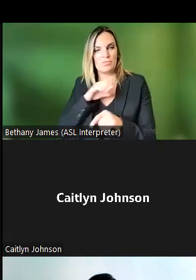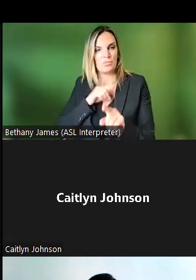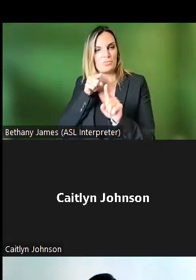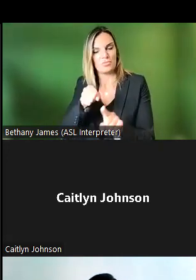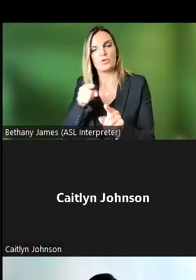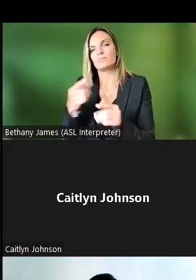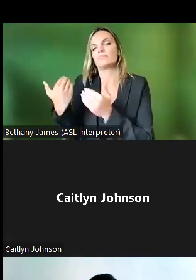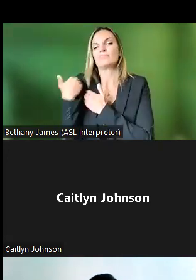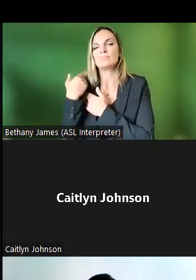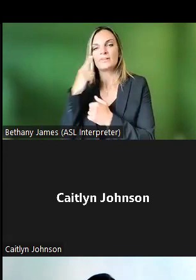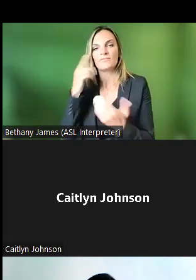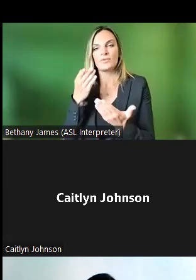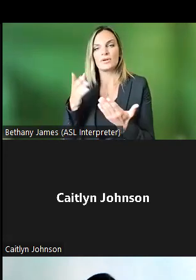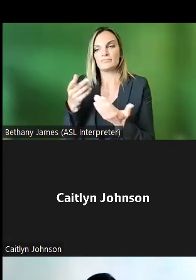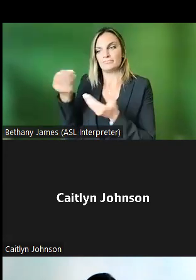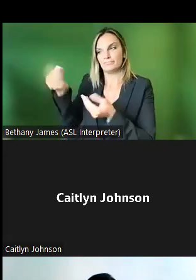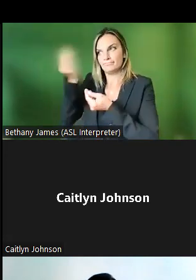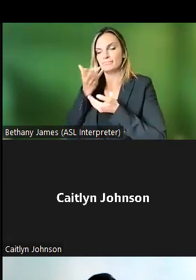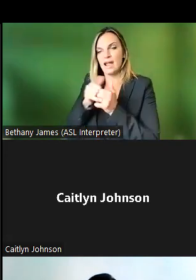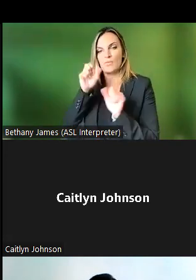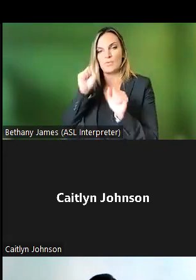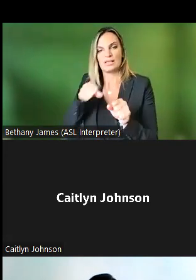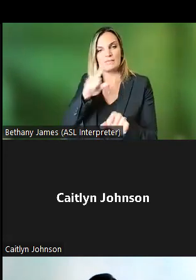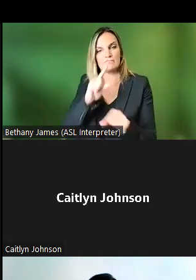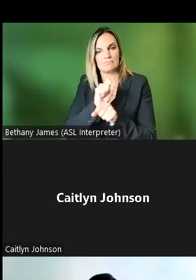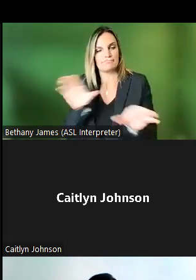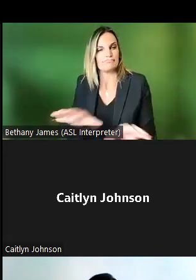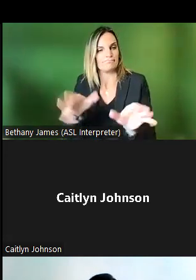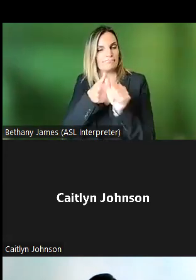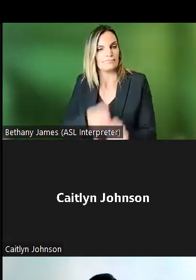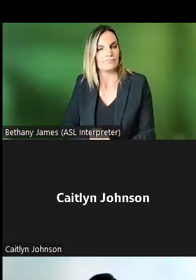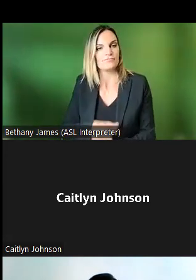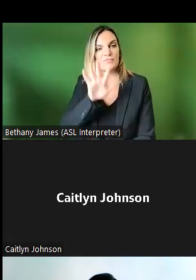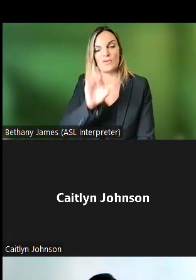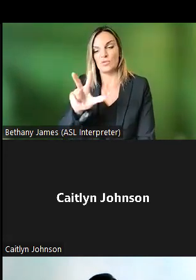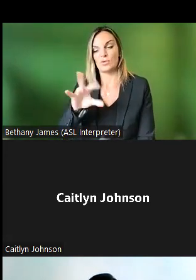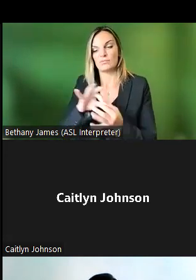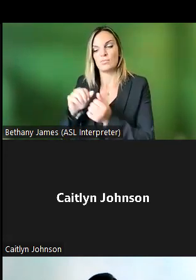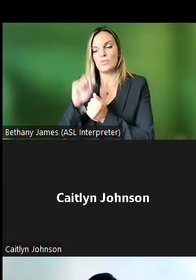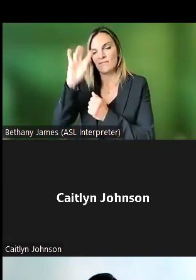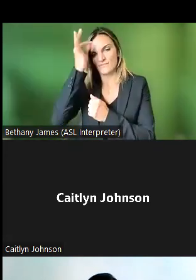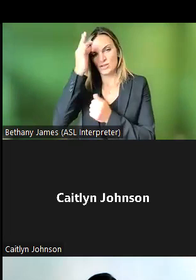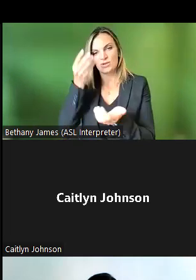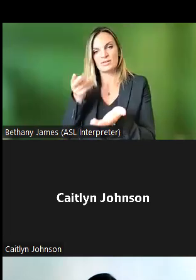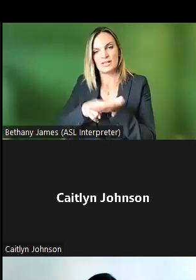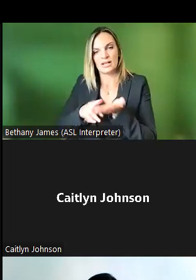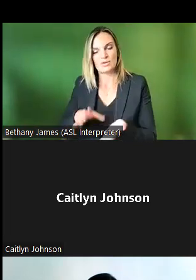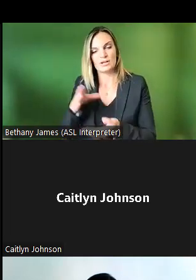for providing us guidance on how to implement these things. 503 applies to federal contractors and subcontractors in the empty setting.